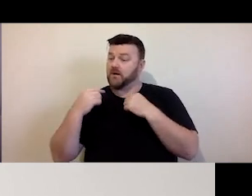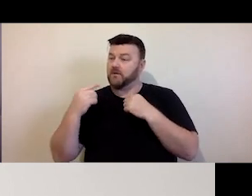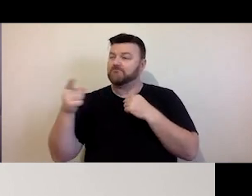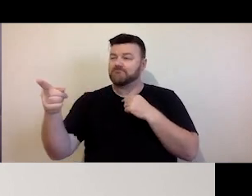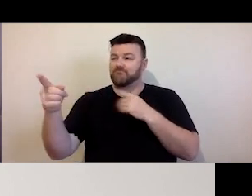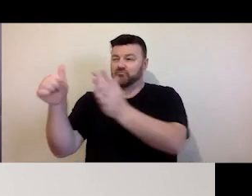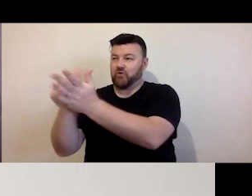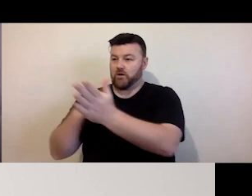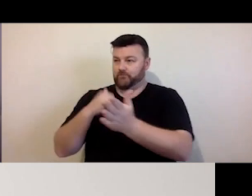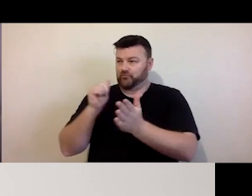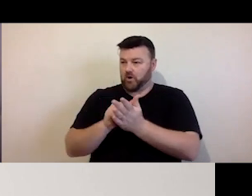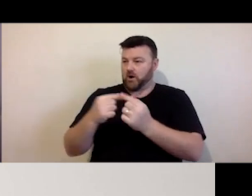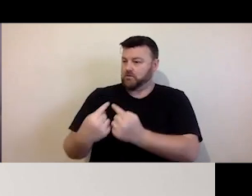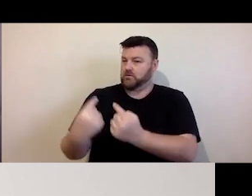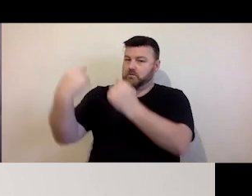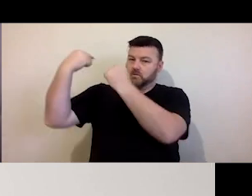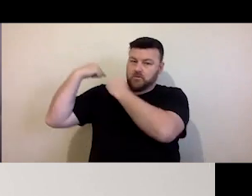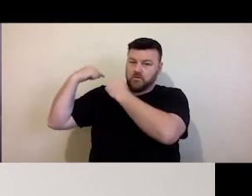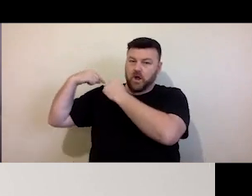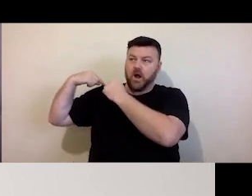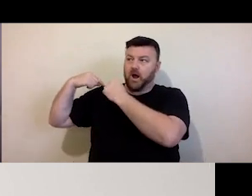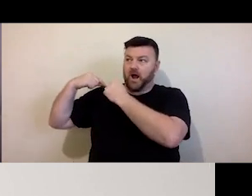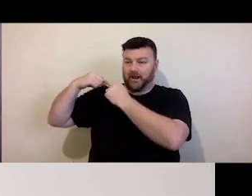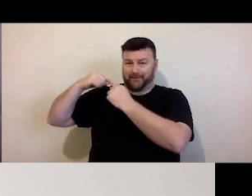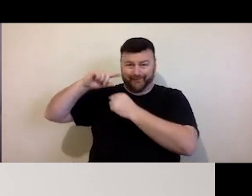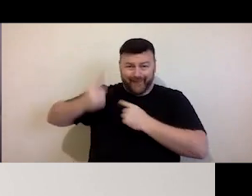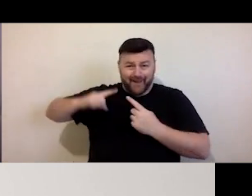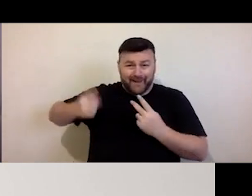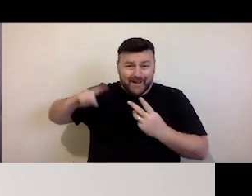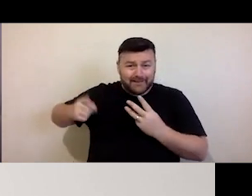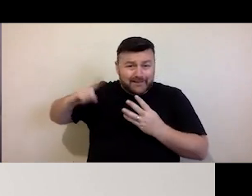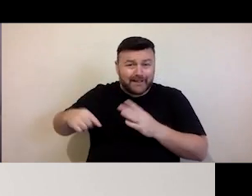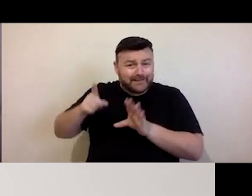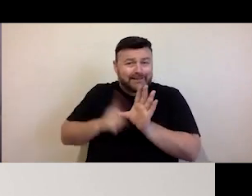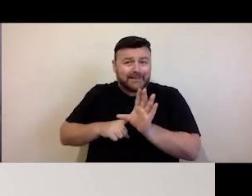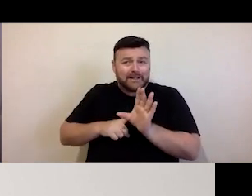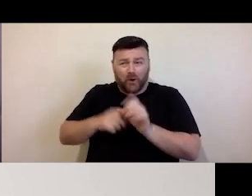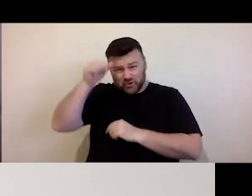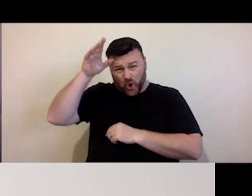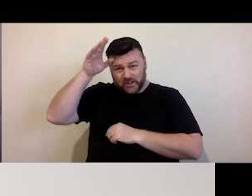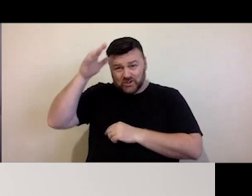of knowledge and try and appropriate that into modern life. And while it